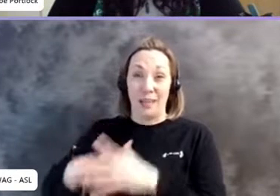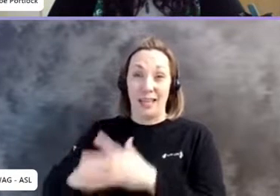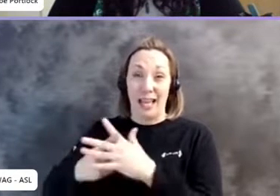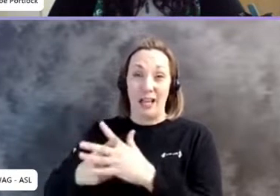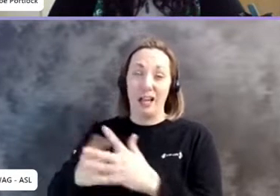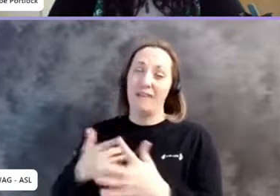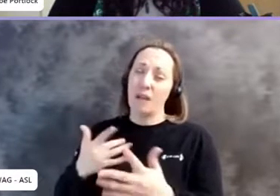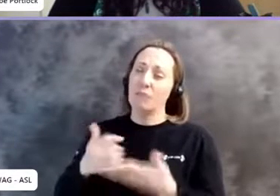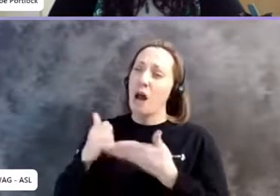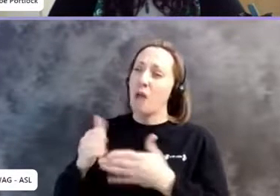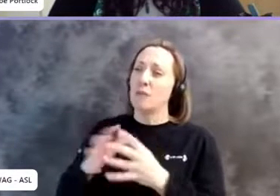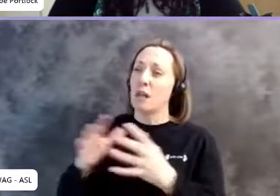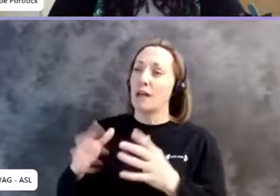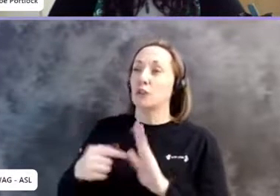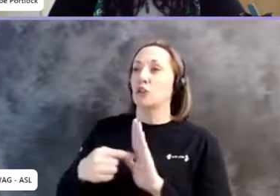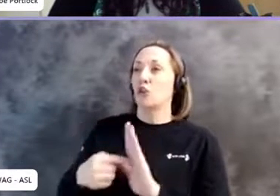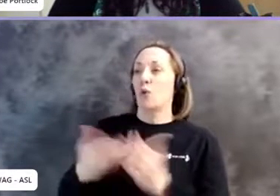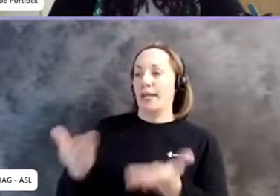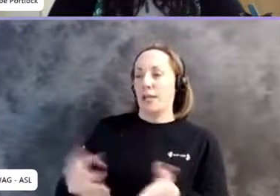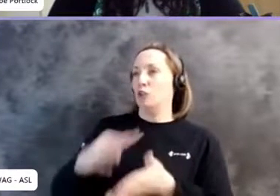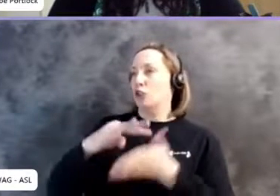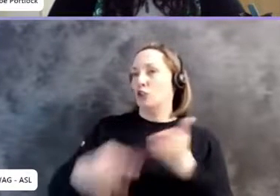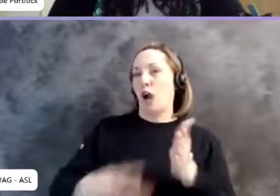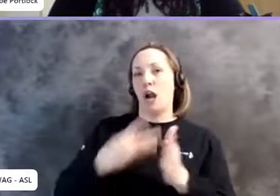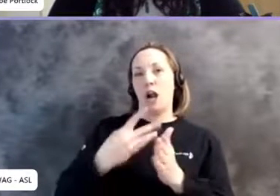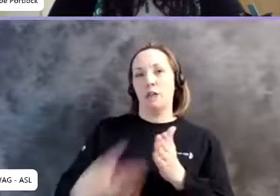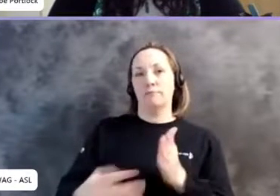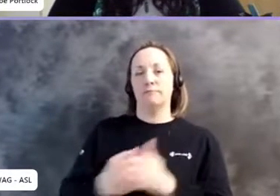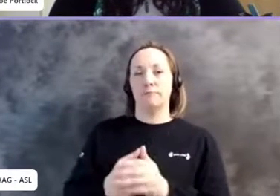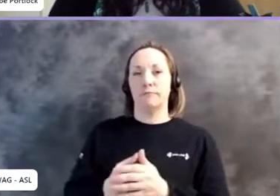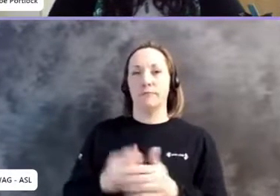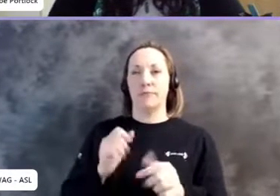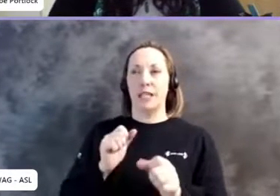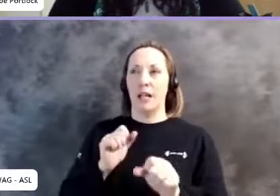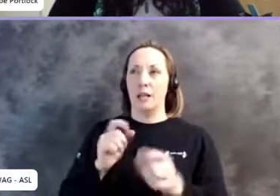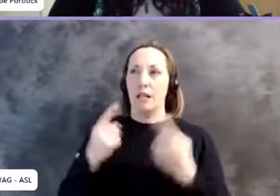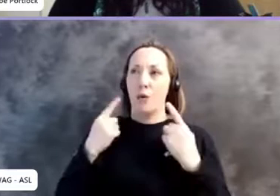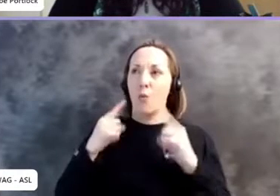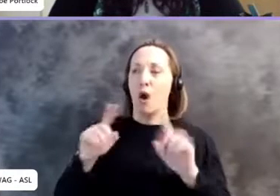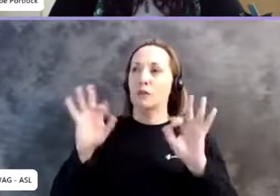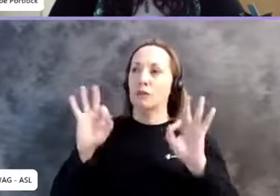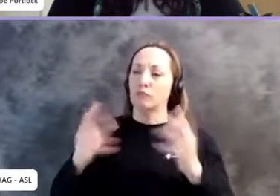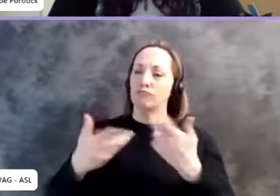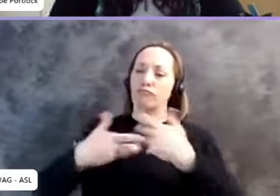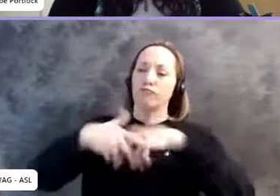built a whole repertoire of components yet, it's more in the beginning of their journey, I think it helps a